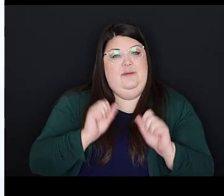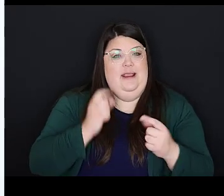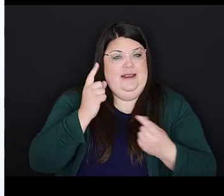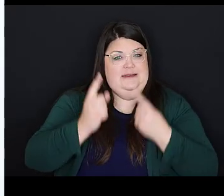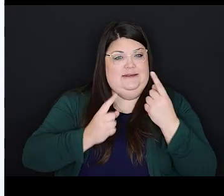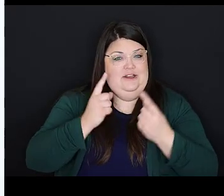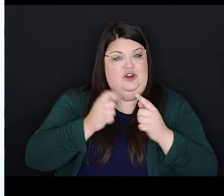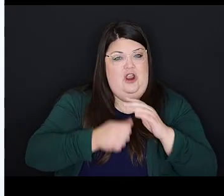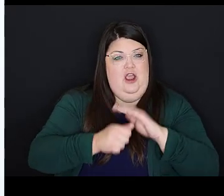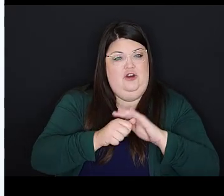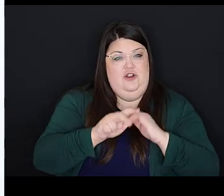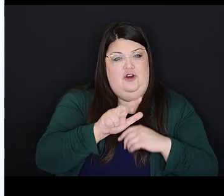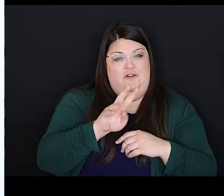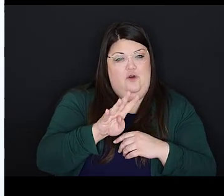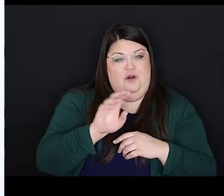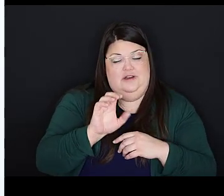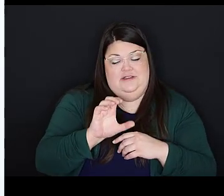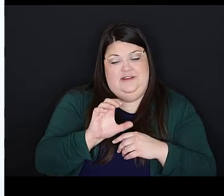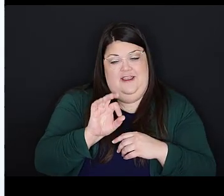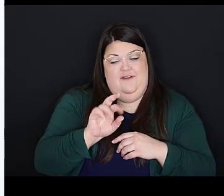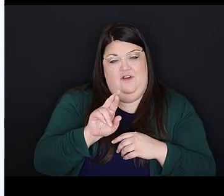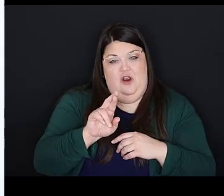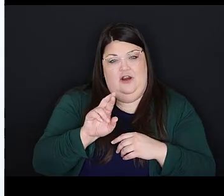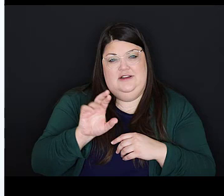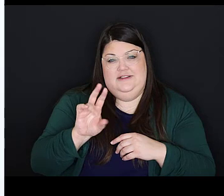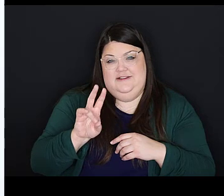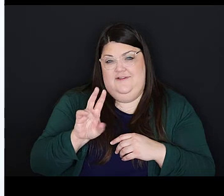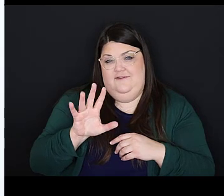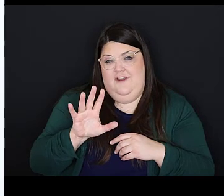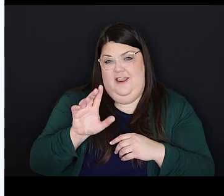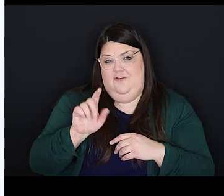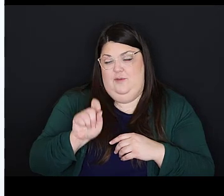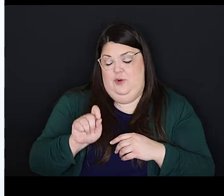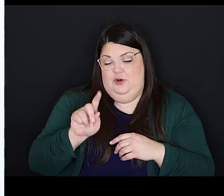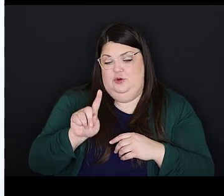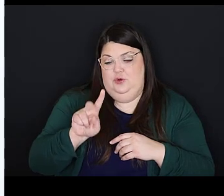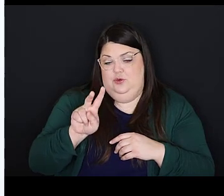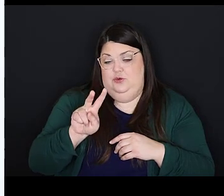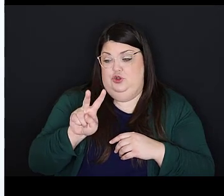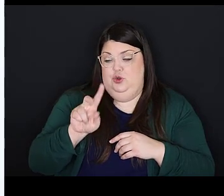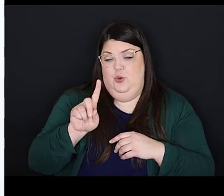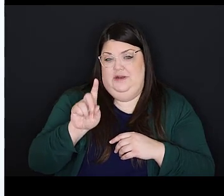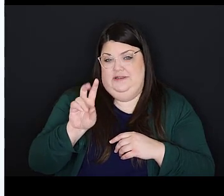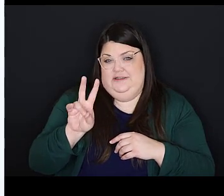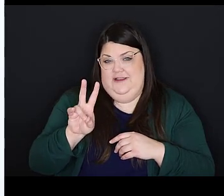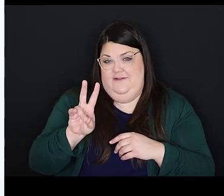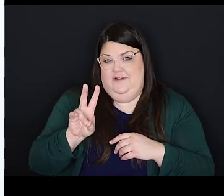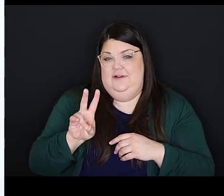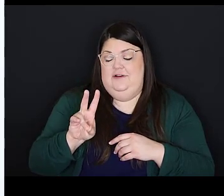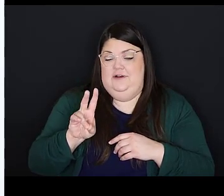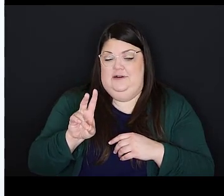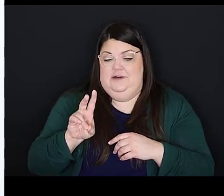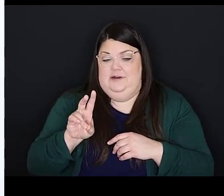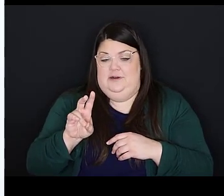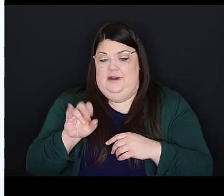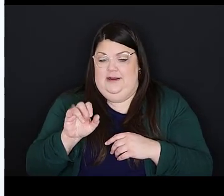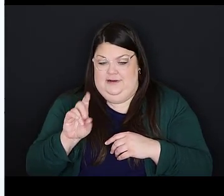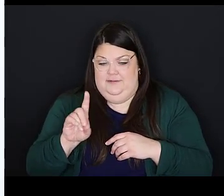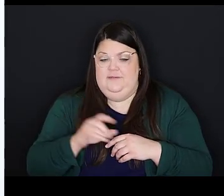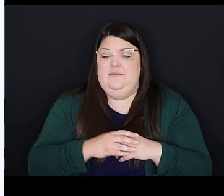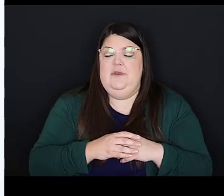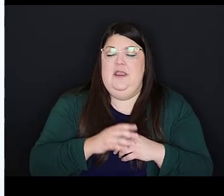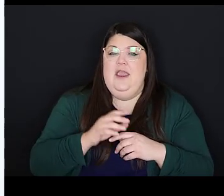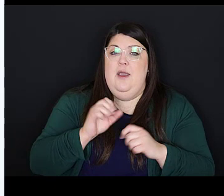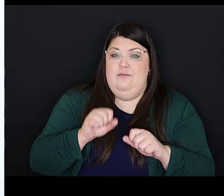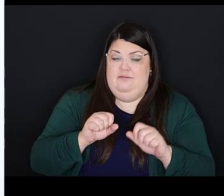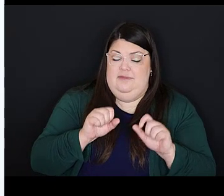under 34 C.F.R. 75.217(d)(3), the past performance of the applicant in carrying out a previous award,